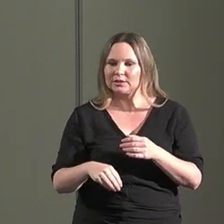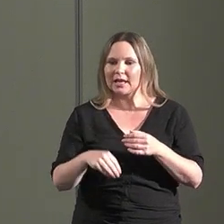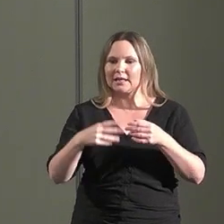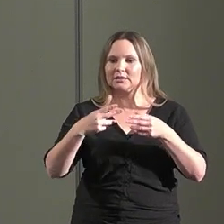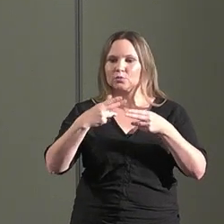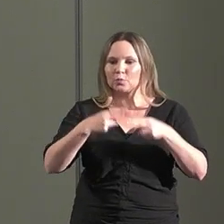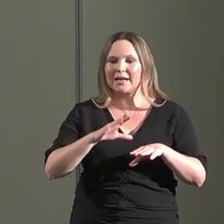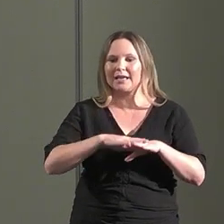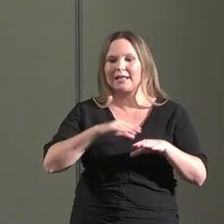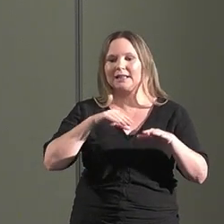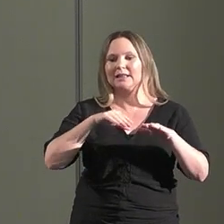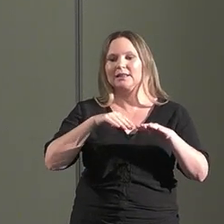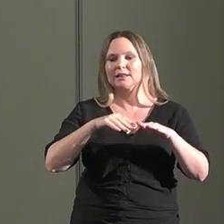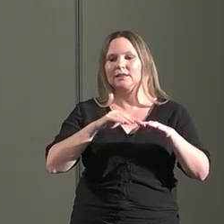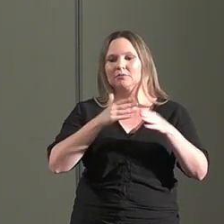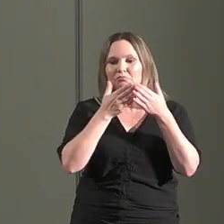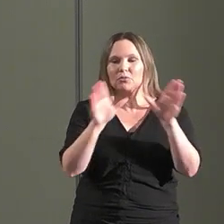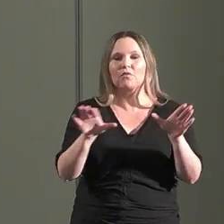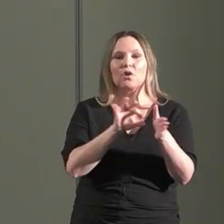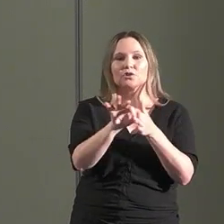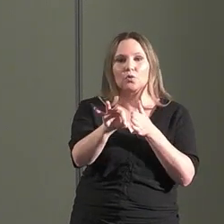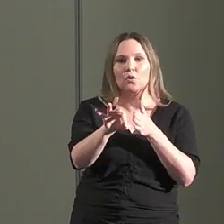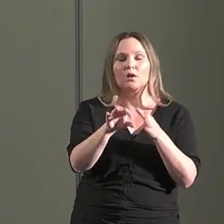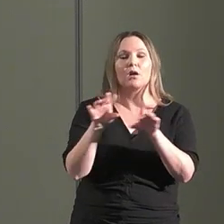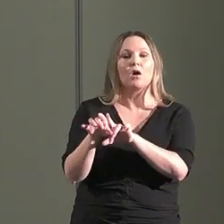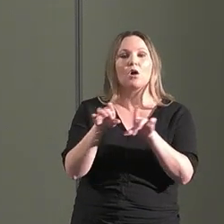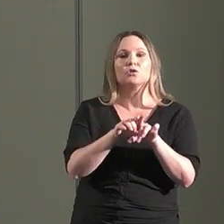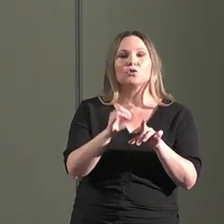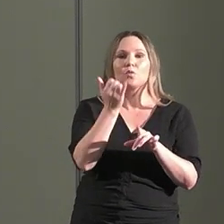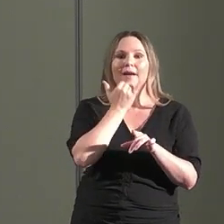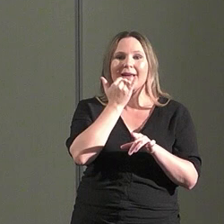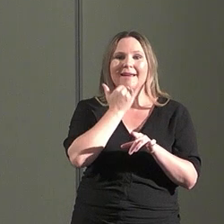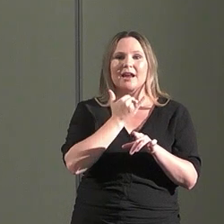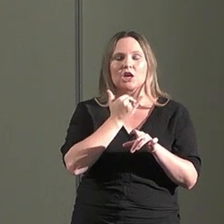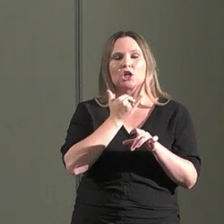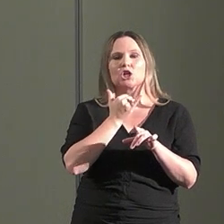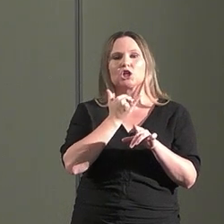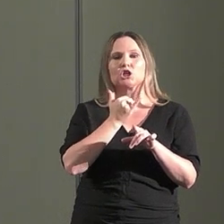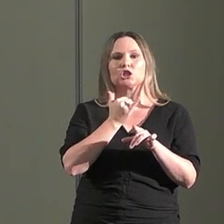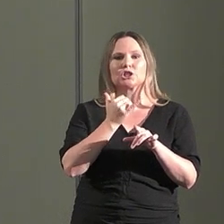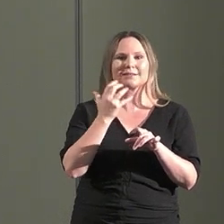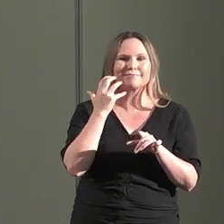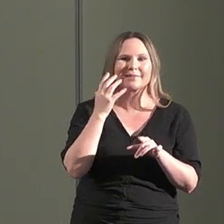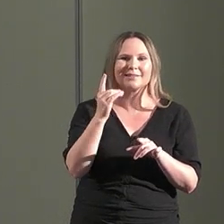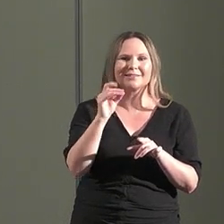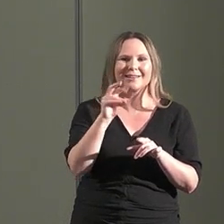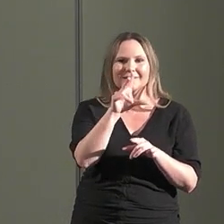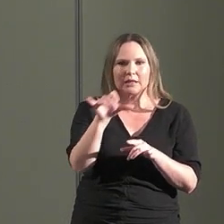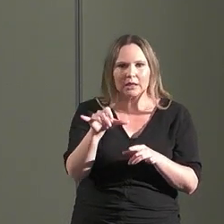and error density that is the number of errors by page elements.